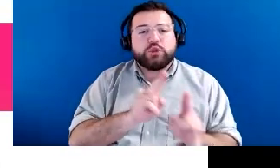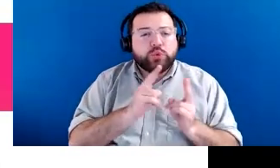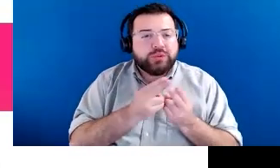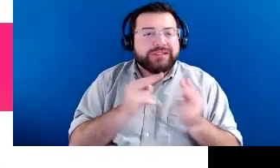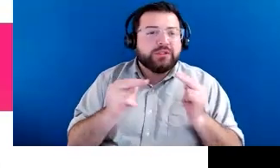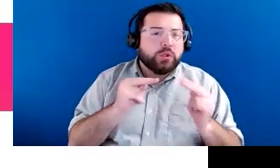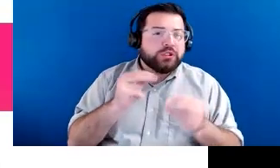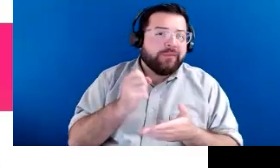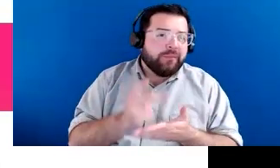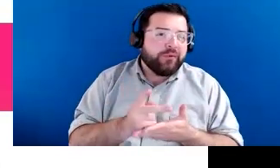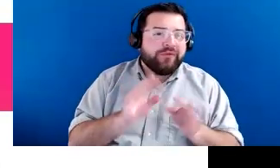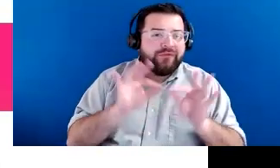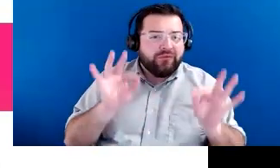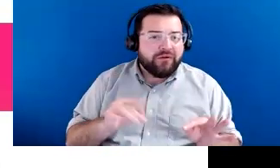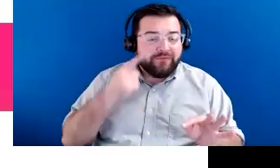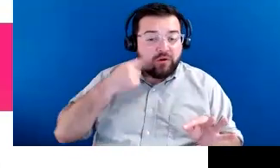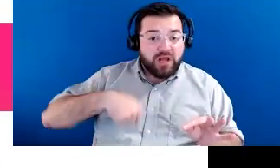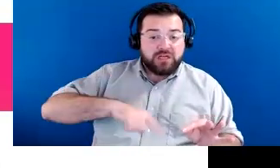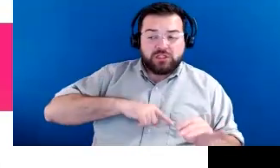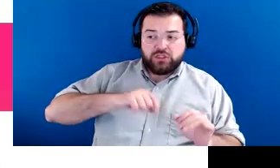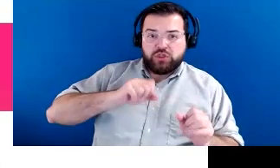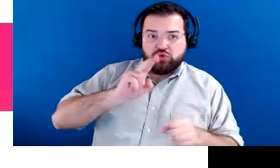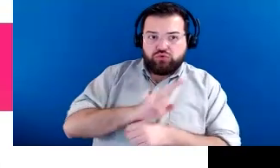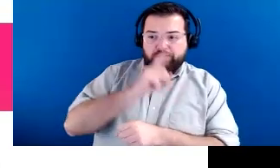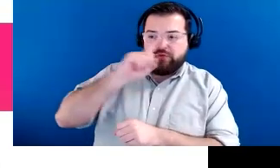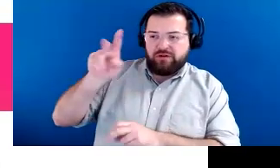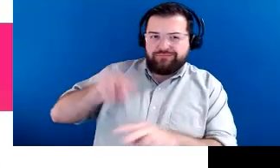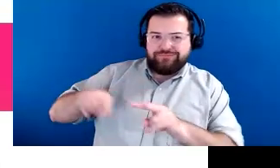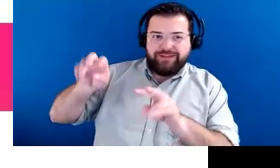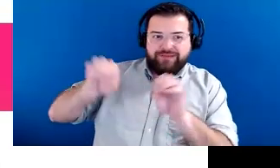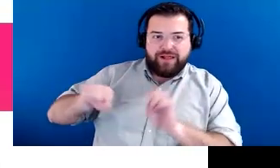to evaluate adjuncts, or any of our peers.